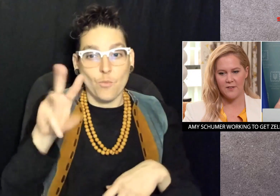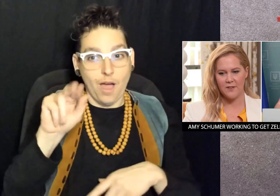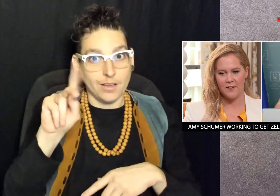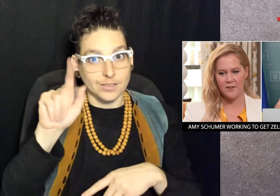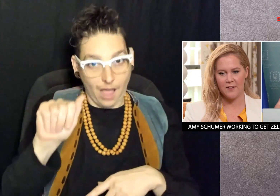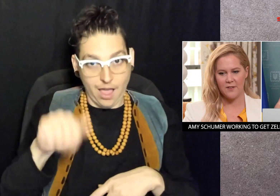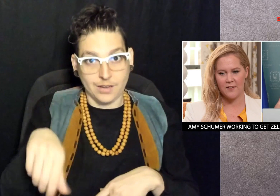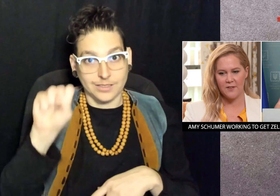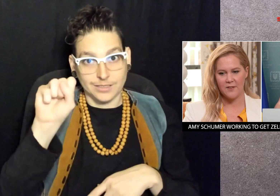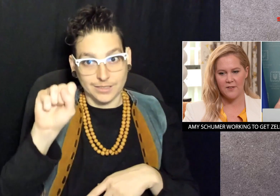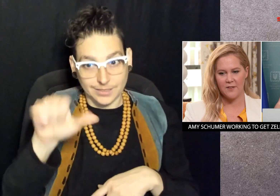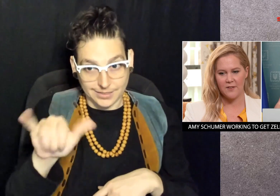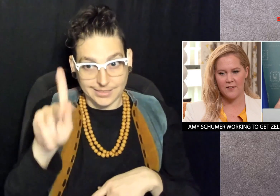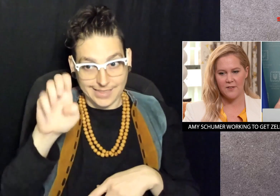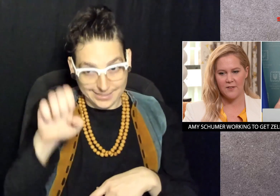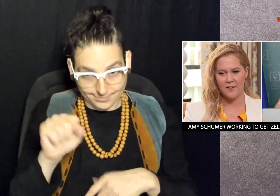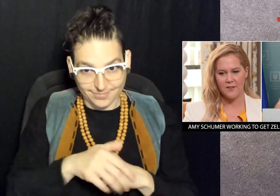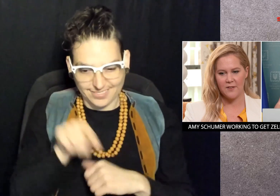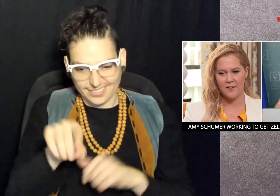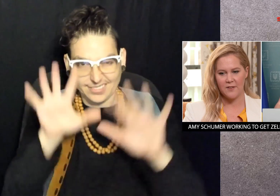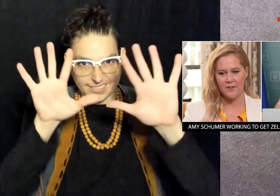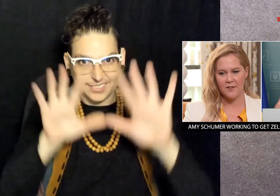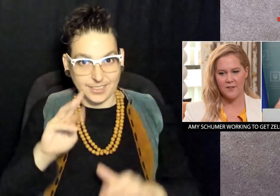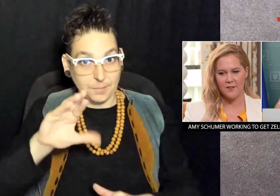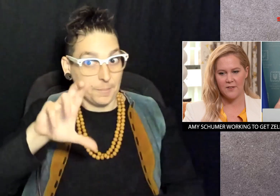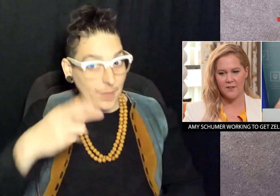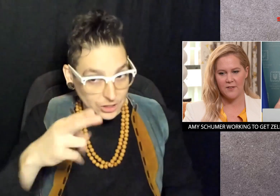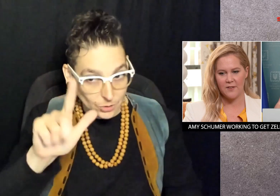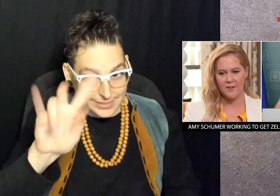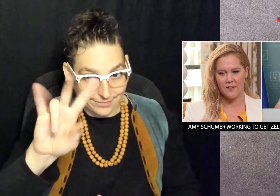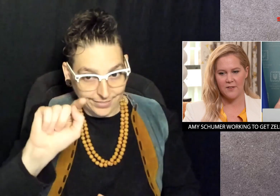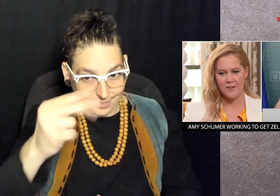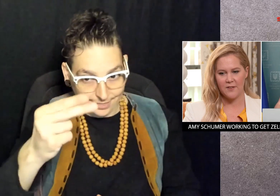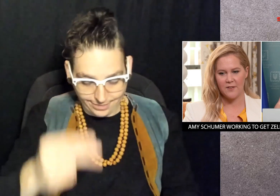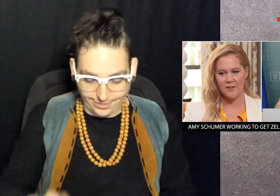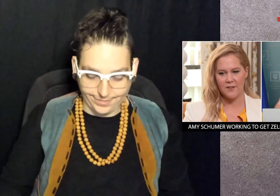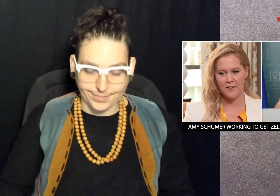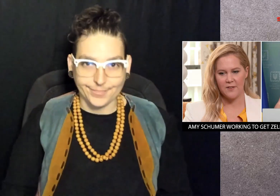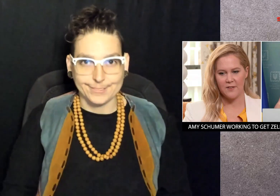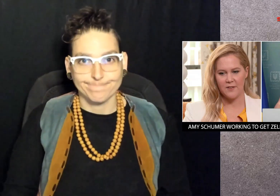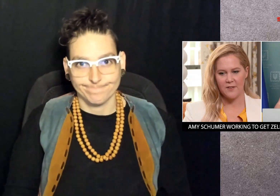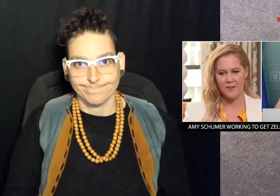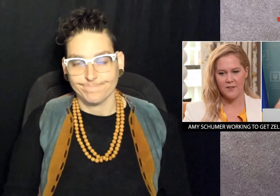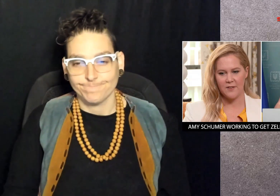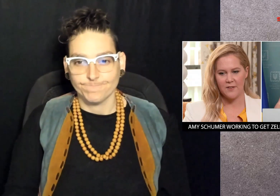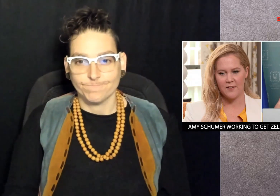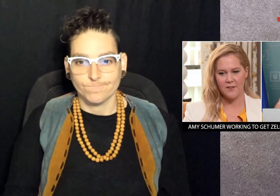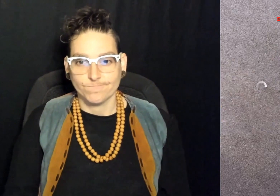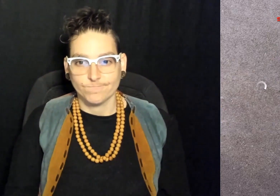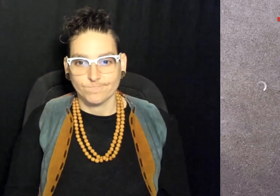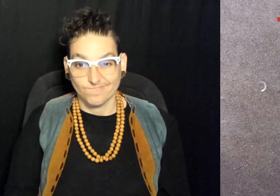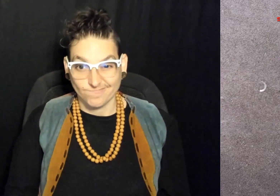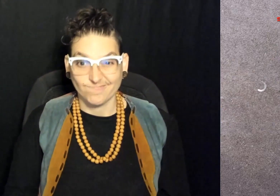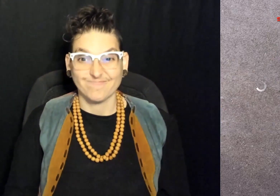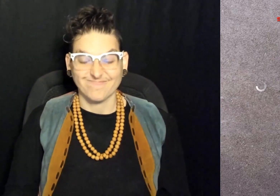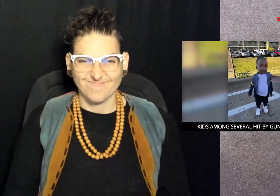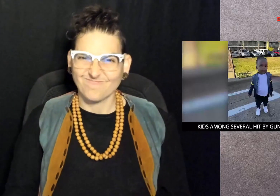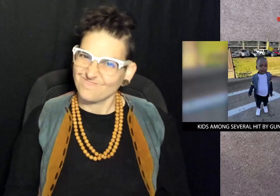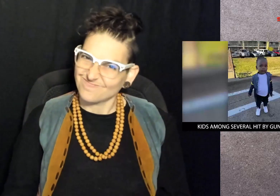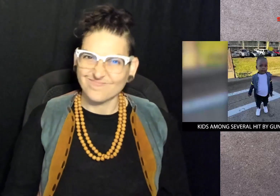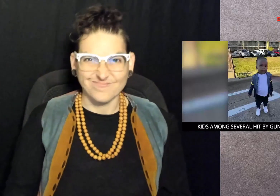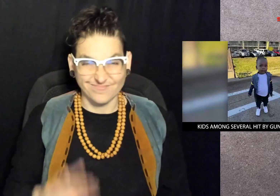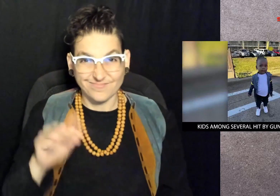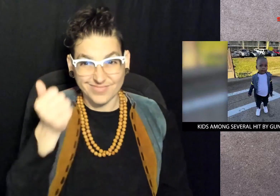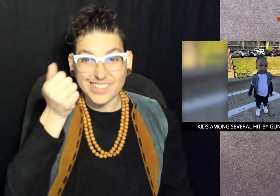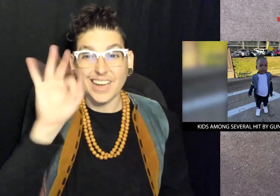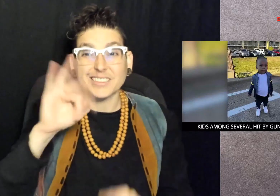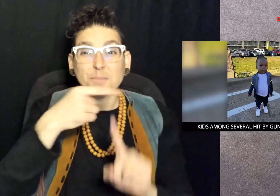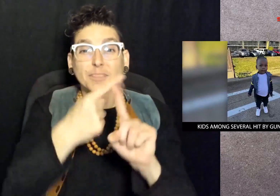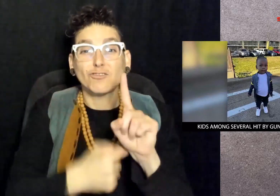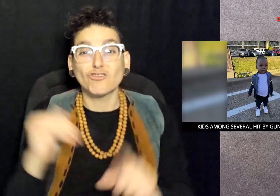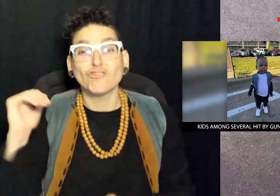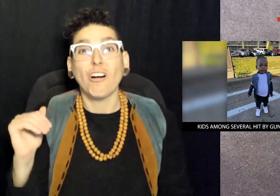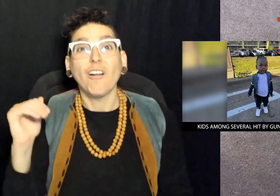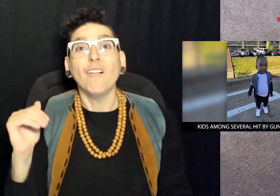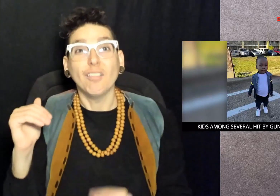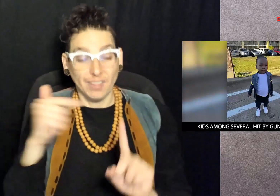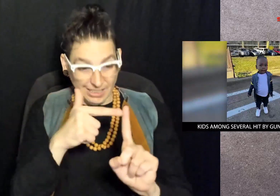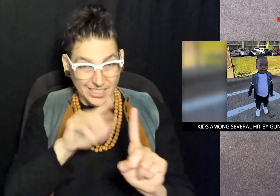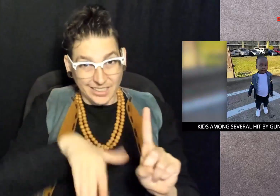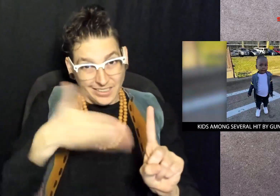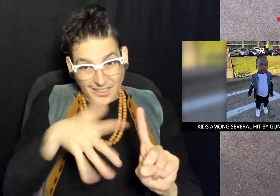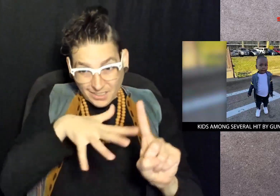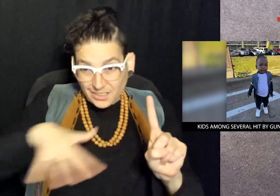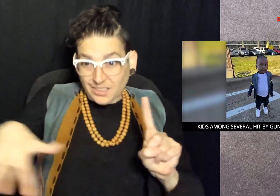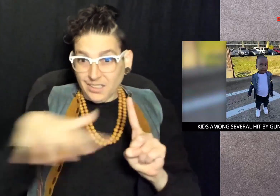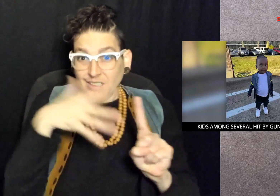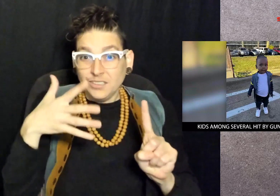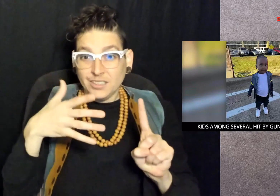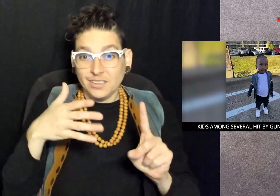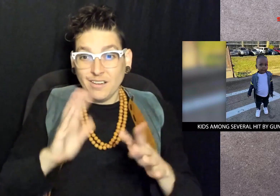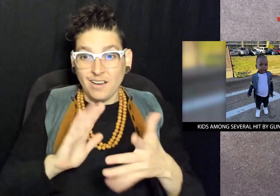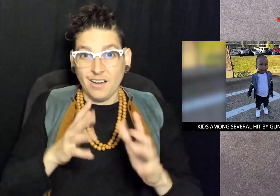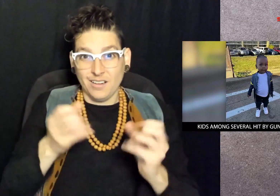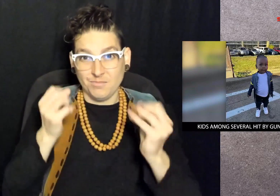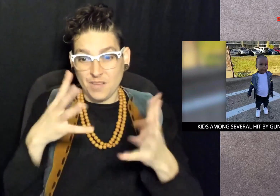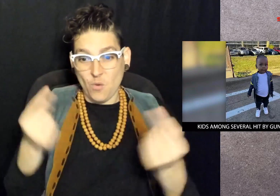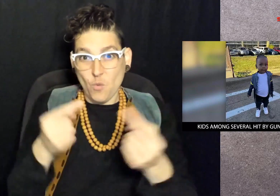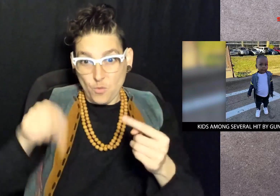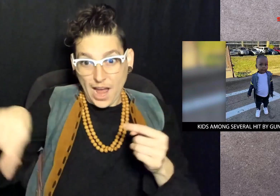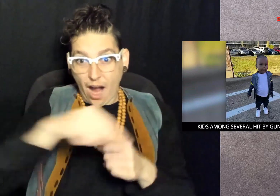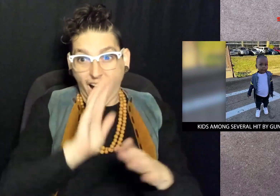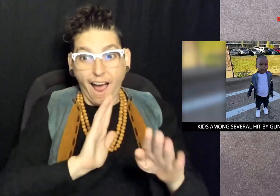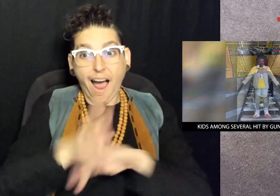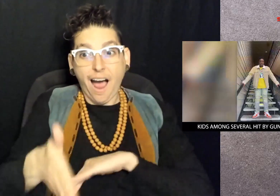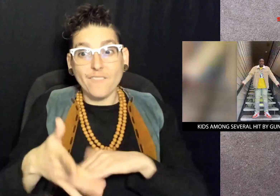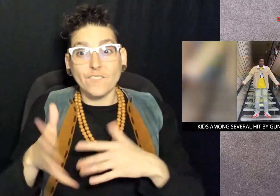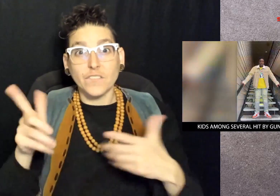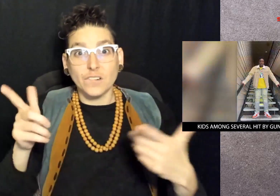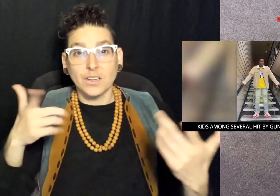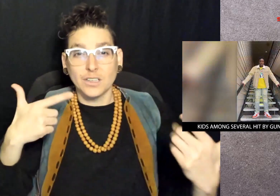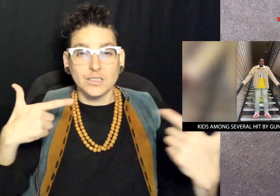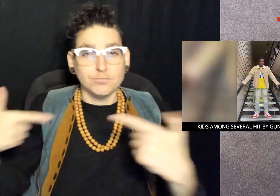Regina Hall and Wanda Sykes this Sunday, March 27 19-month-old child is among the wounded